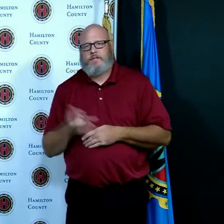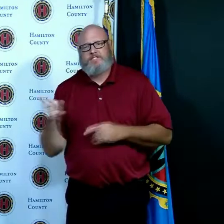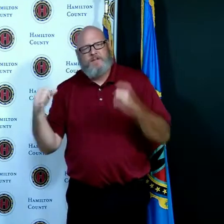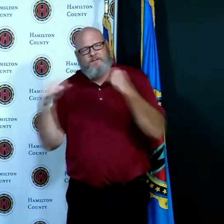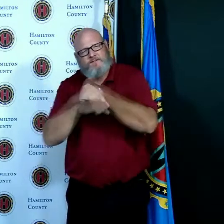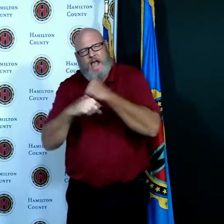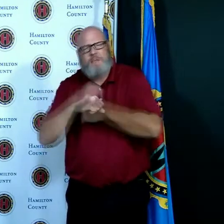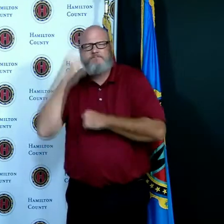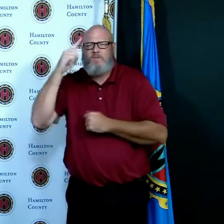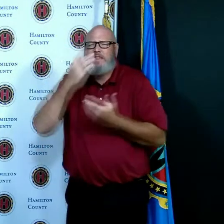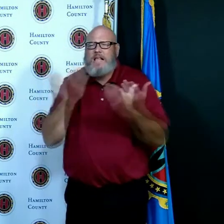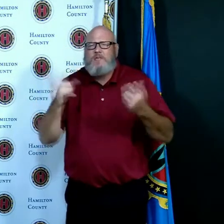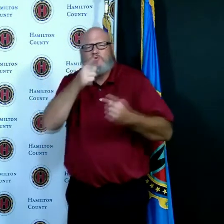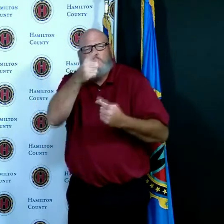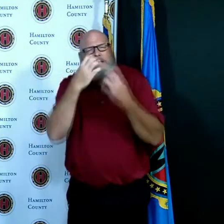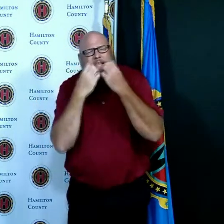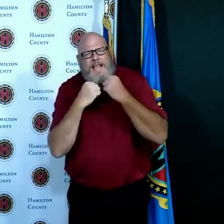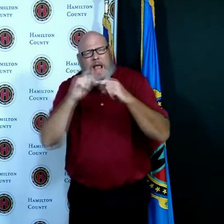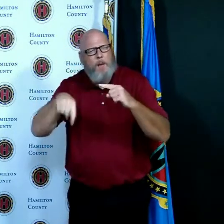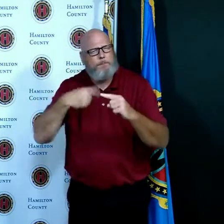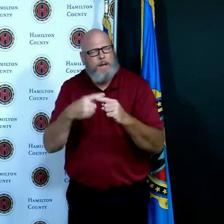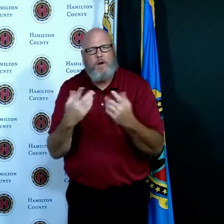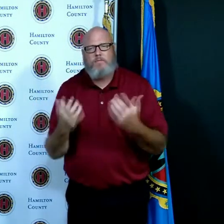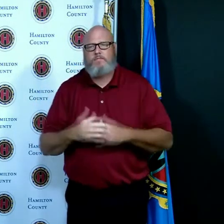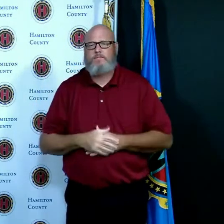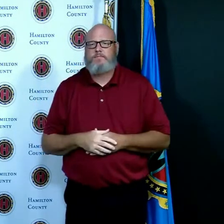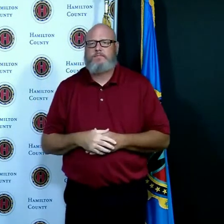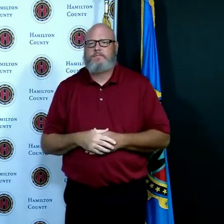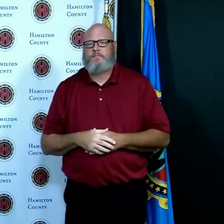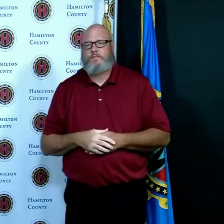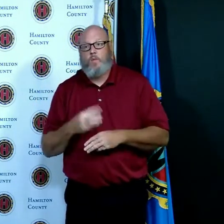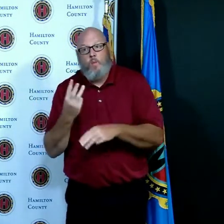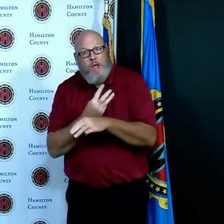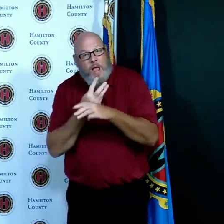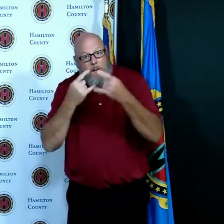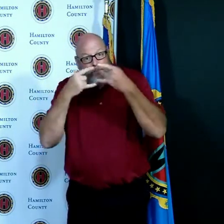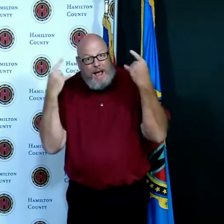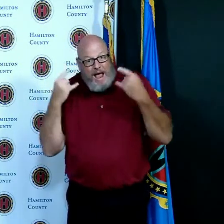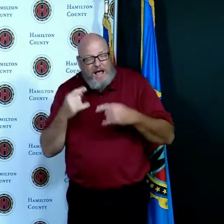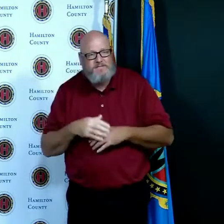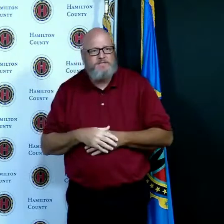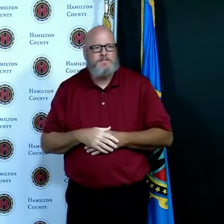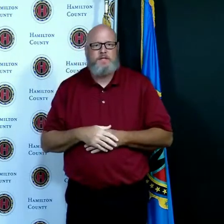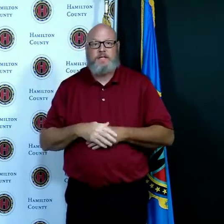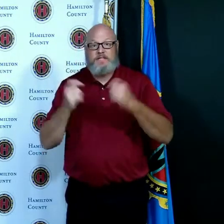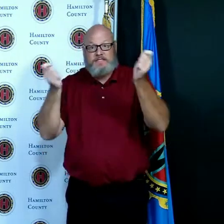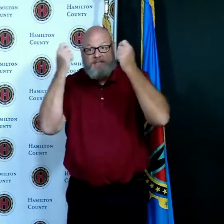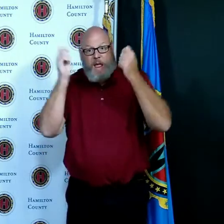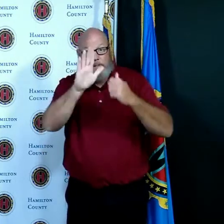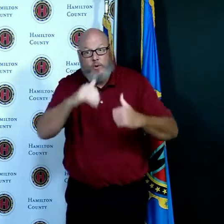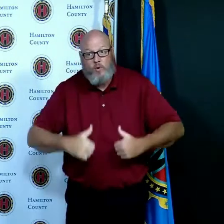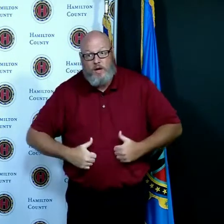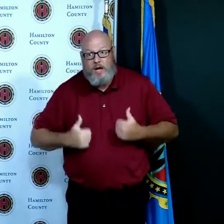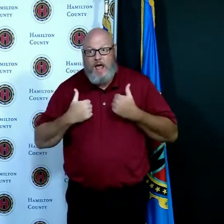of RBG in our community and throughout the nation she served for 27 years in theSupreme